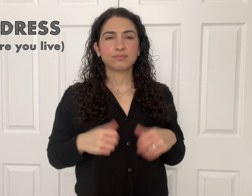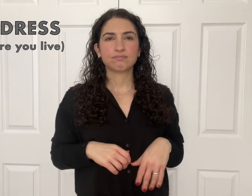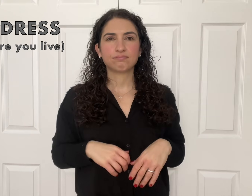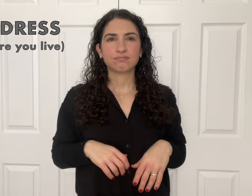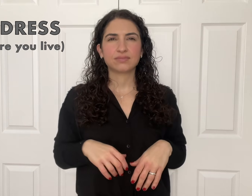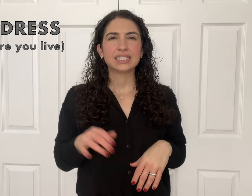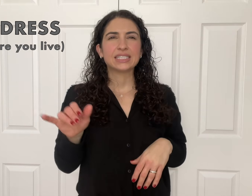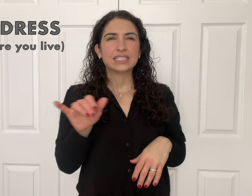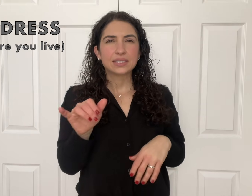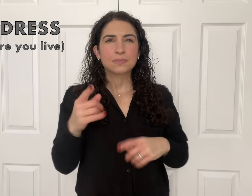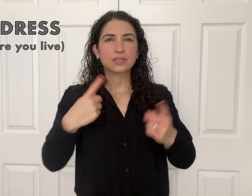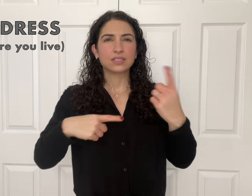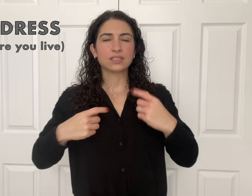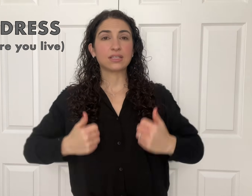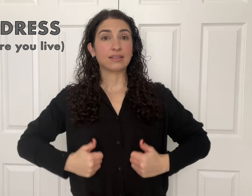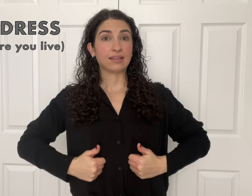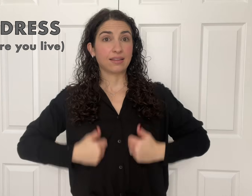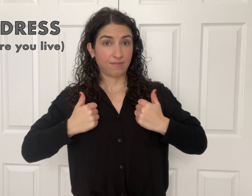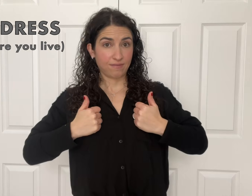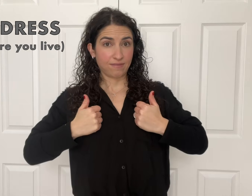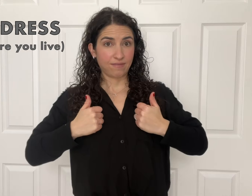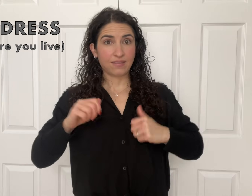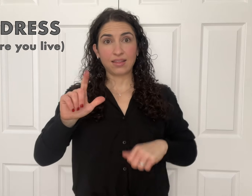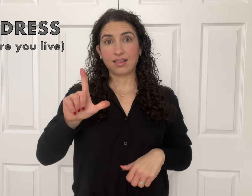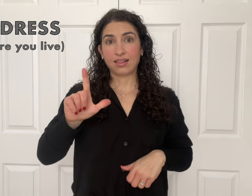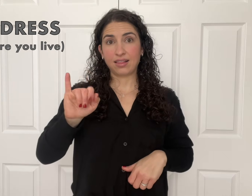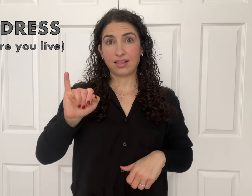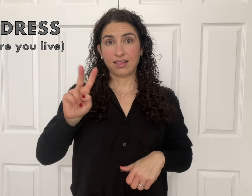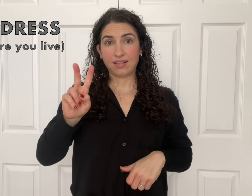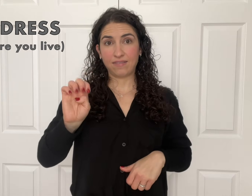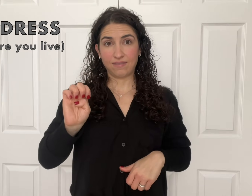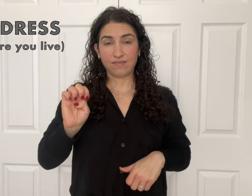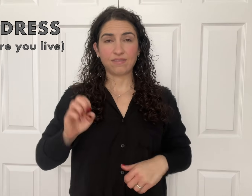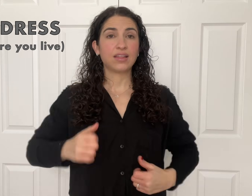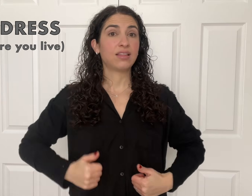It's similar to the sign LIVE.